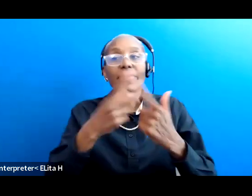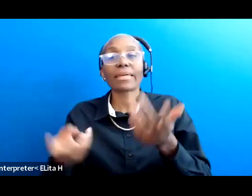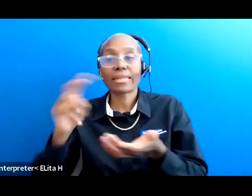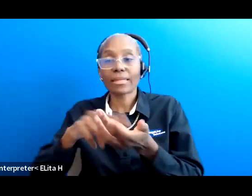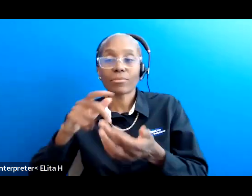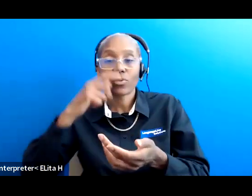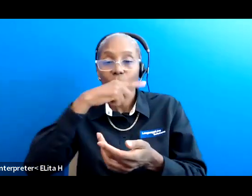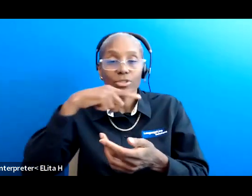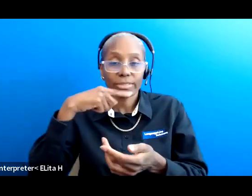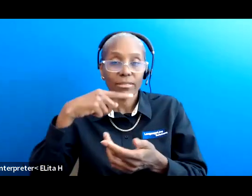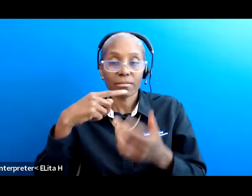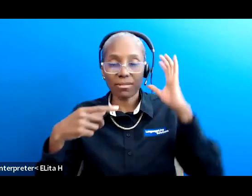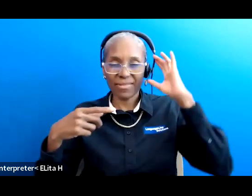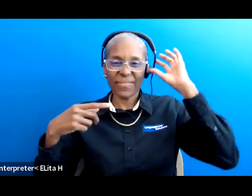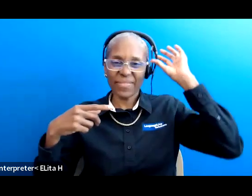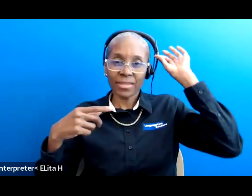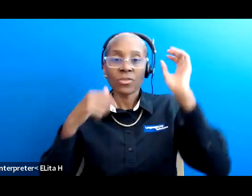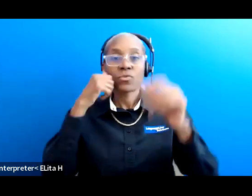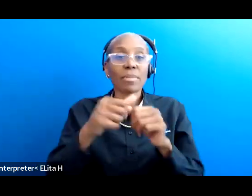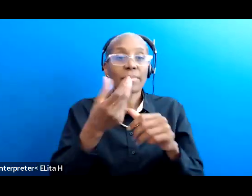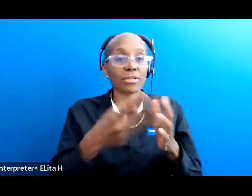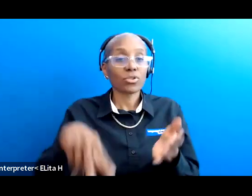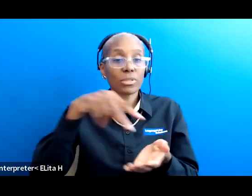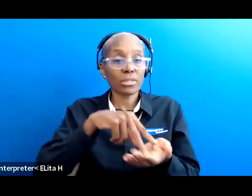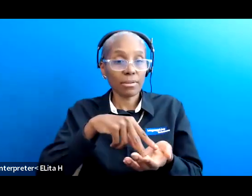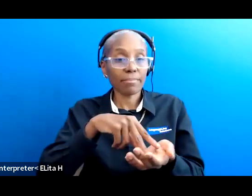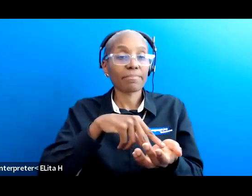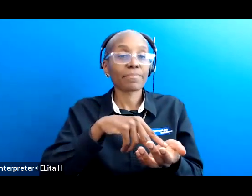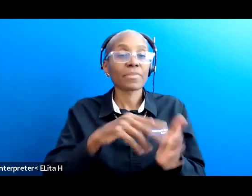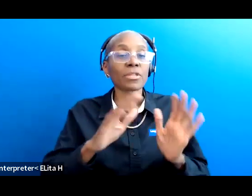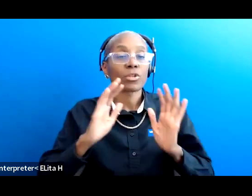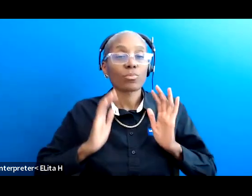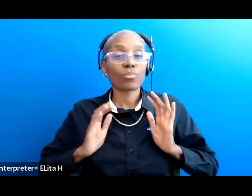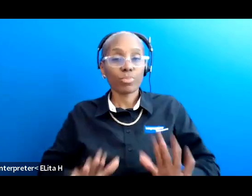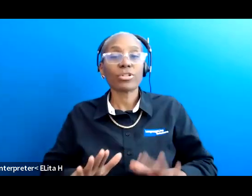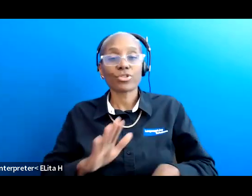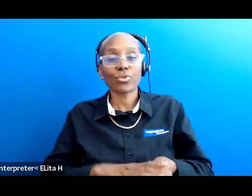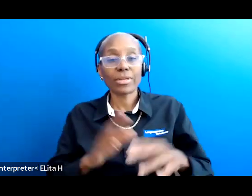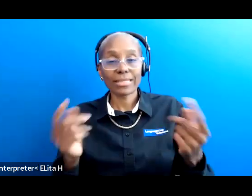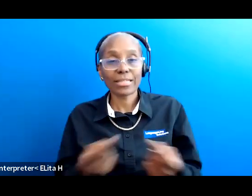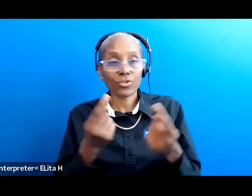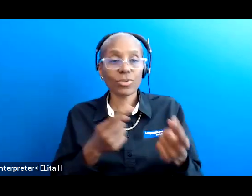Well, remember when you get up and the minute you put pressure back on that pressure injury, you've just negated your whole